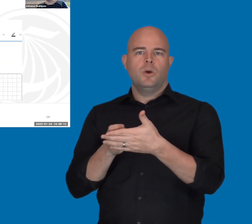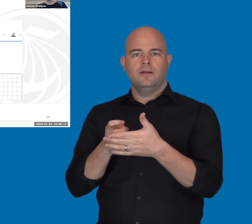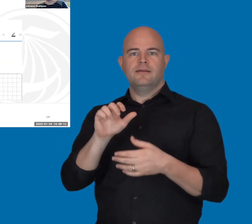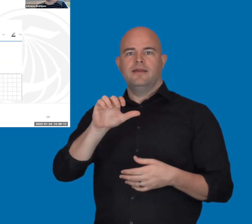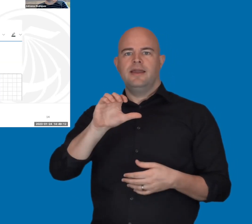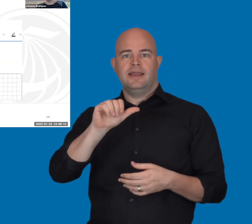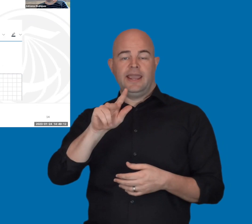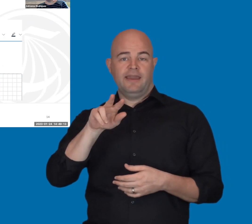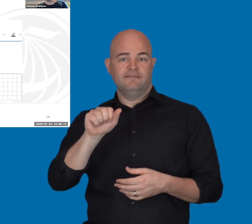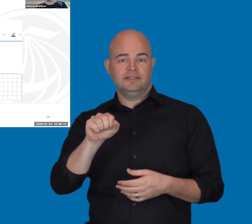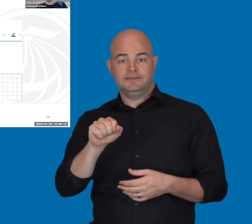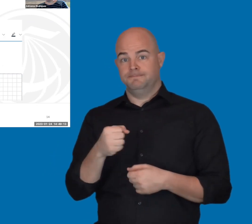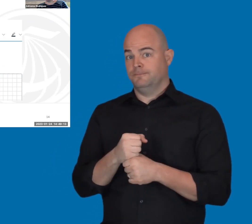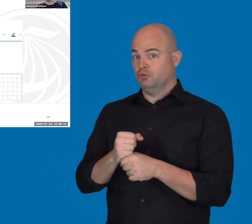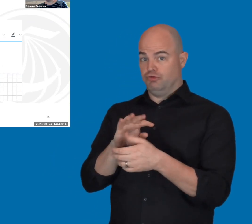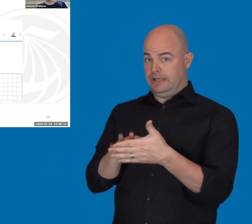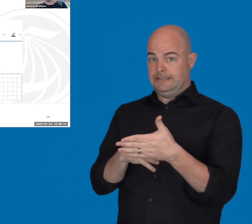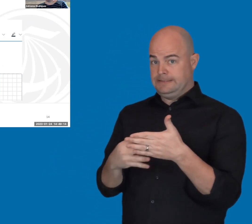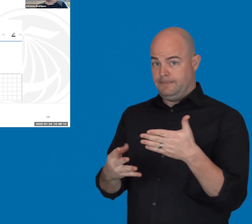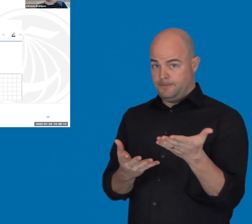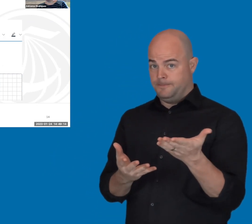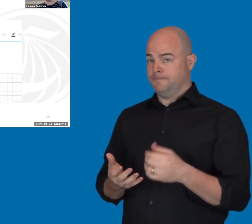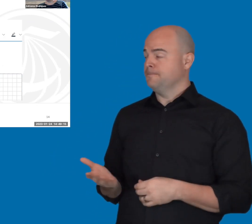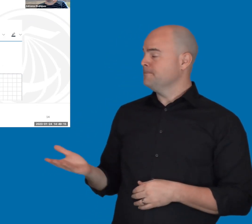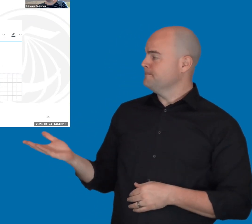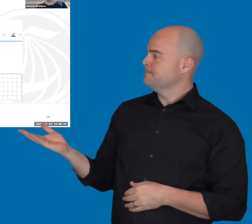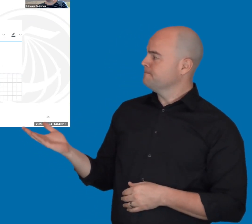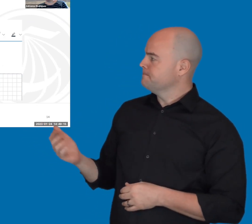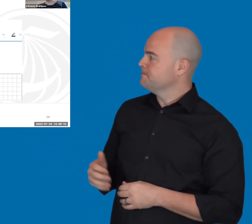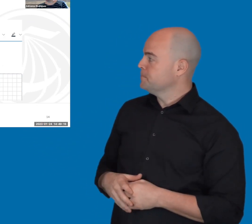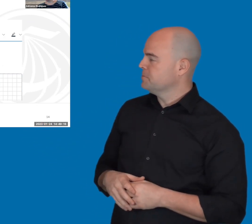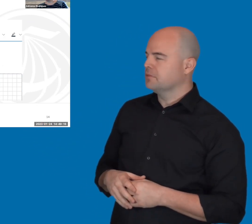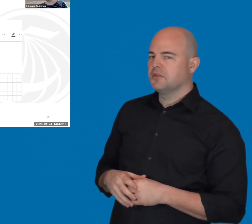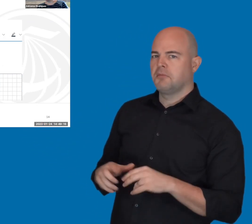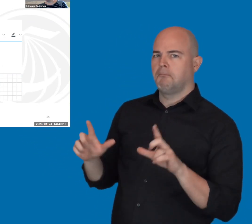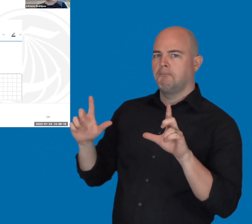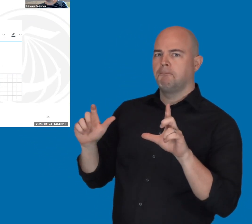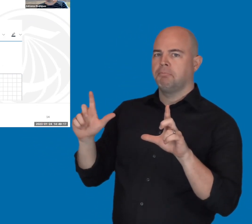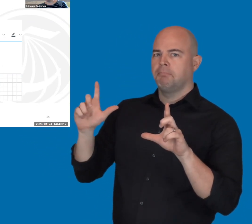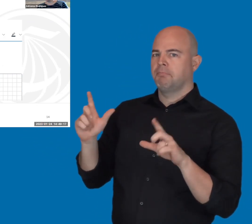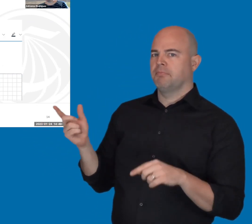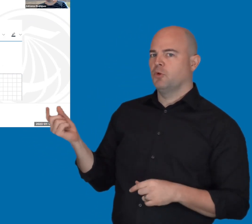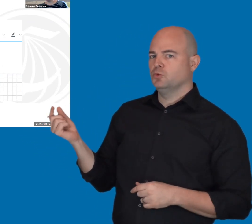So, to create a Canvas table I've got a little screenshot of how to do that here.